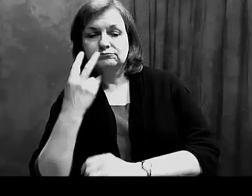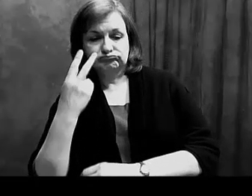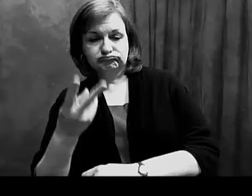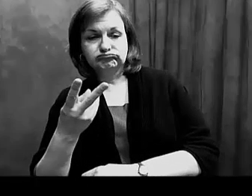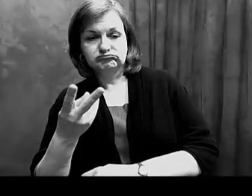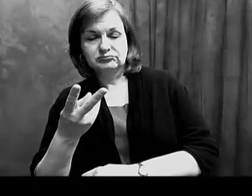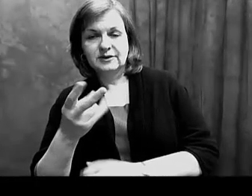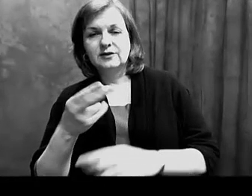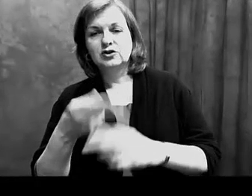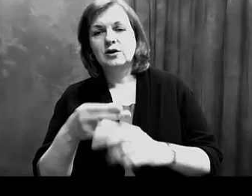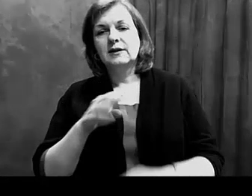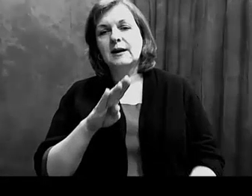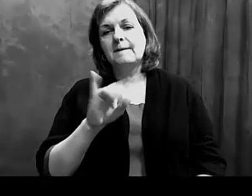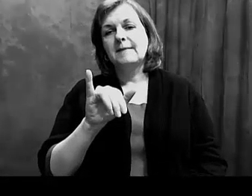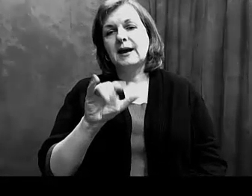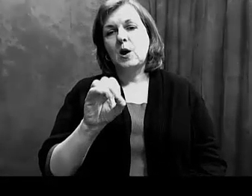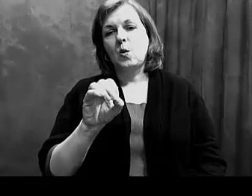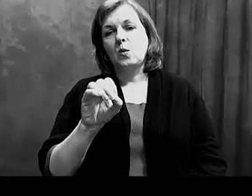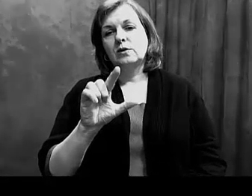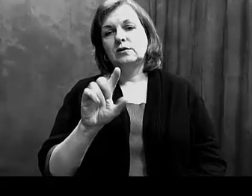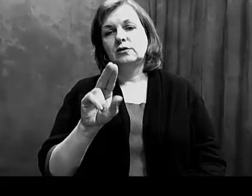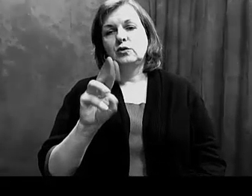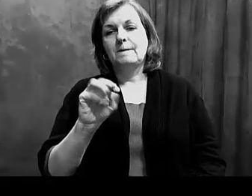a process known as bioluminescence